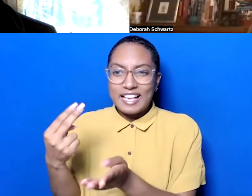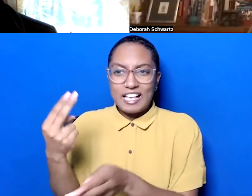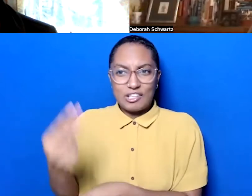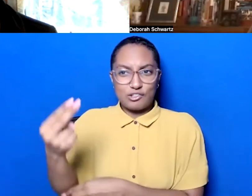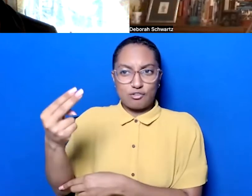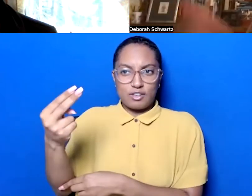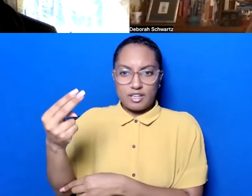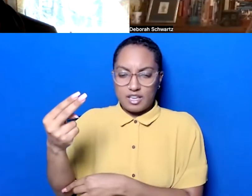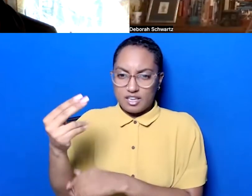It isn't changing